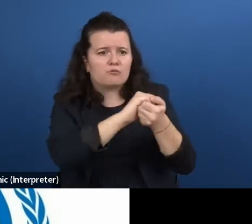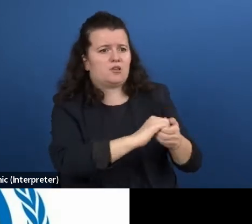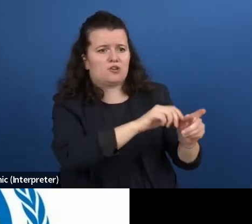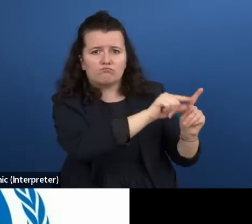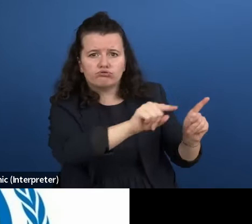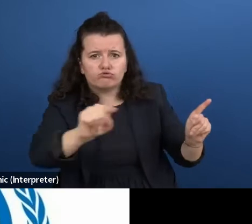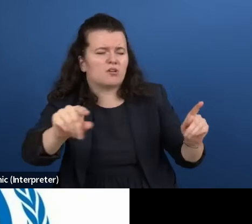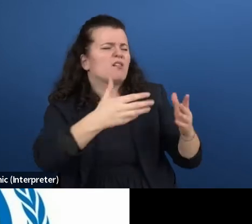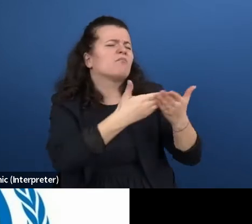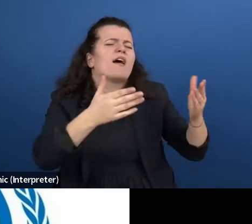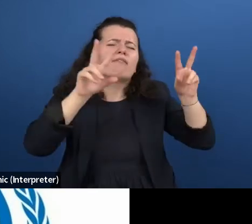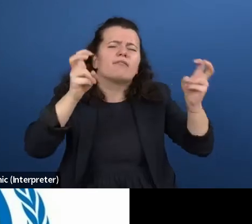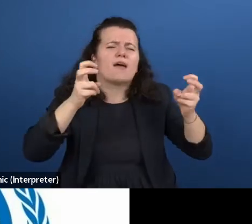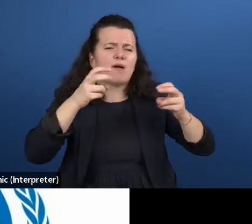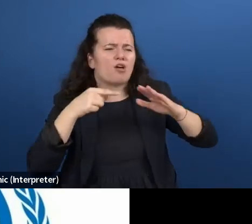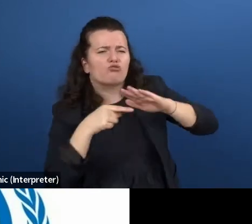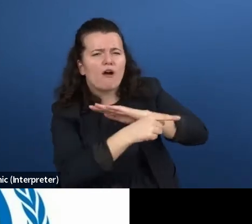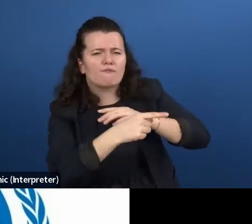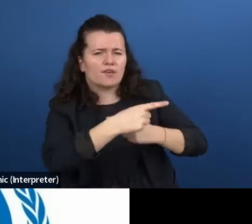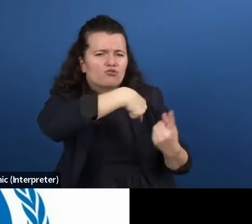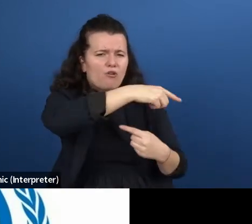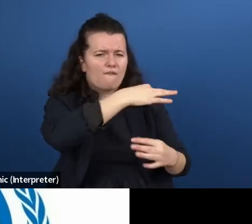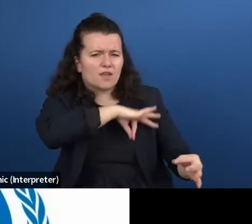that many services are not disability inclusive,